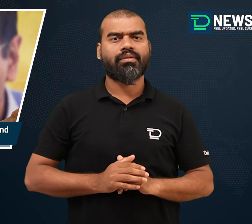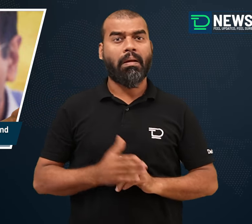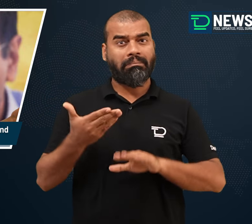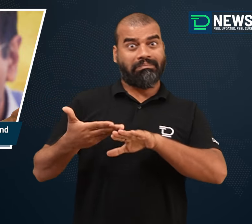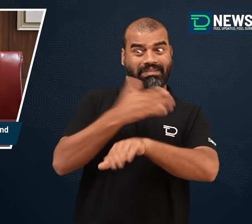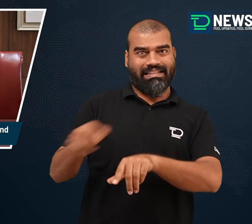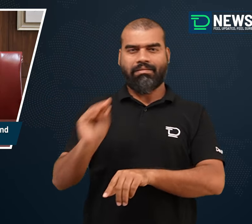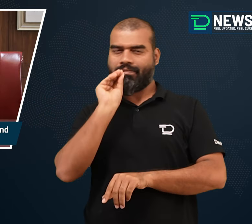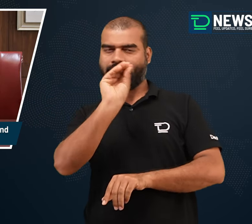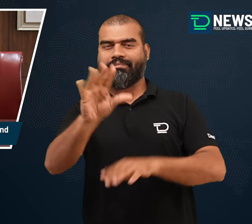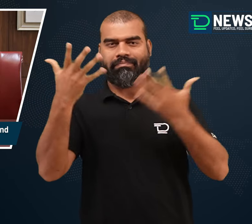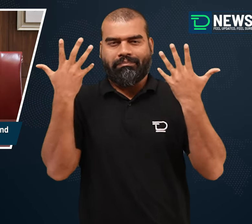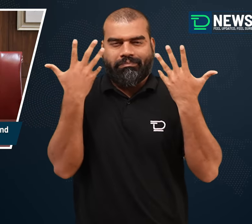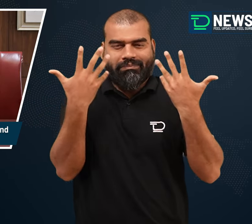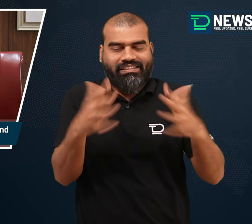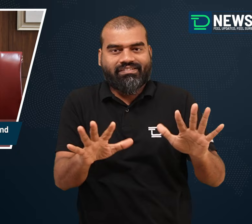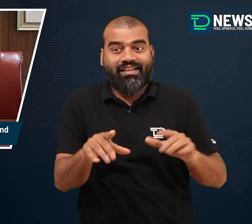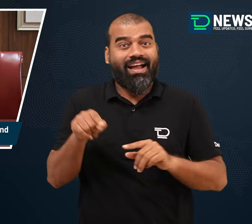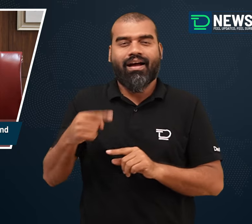Atishi had earlier made it clear that